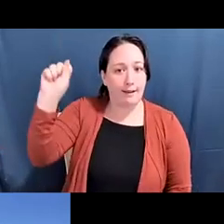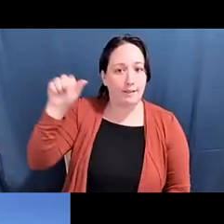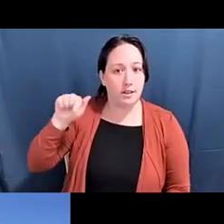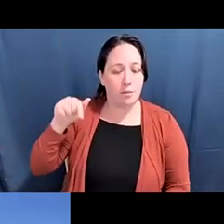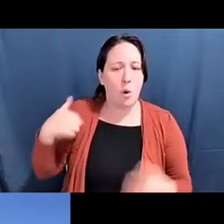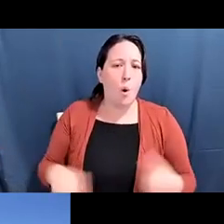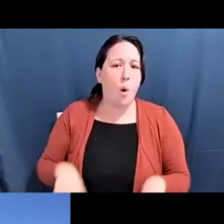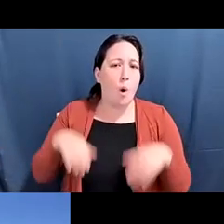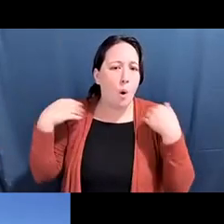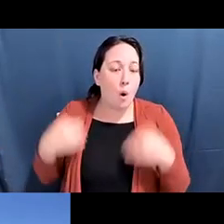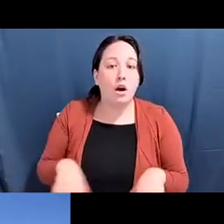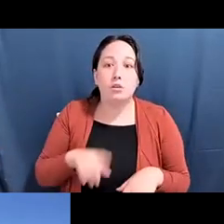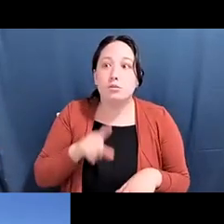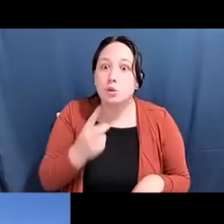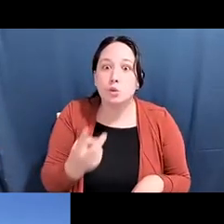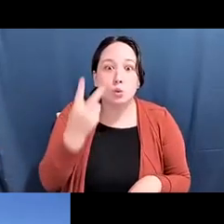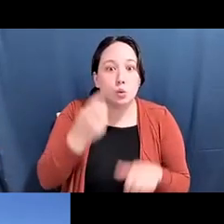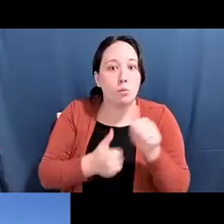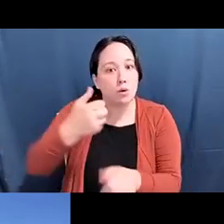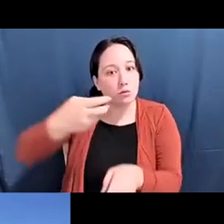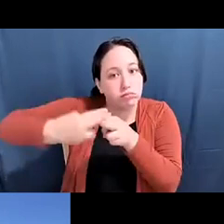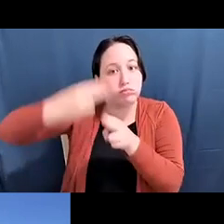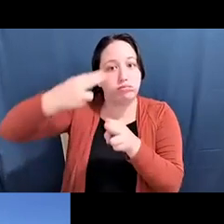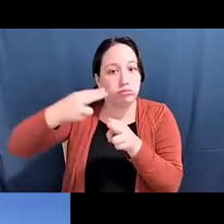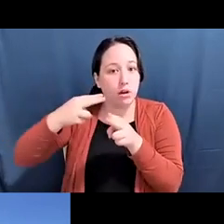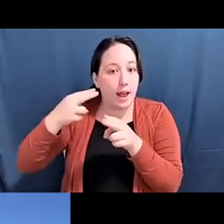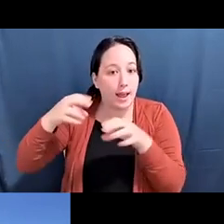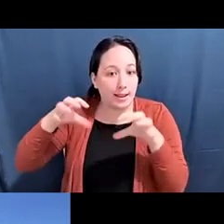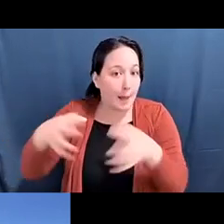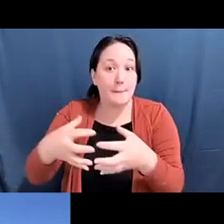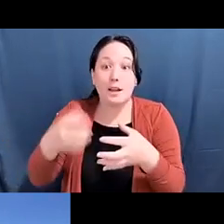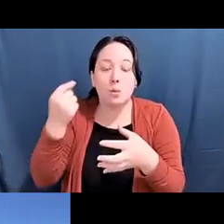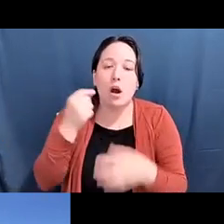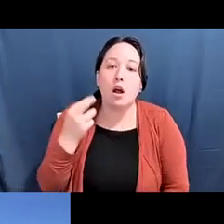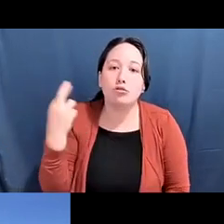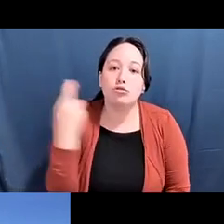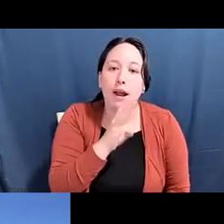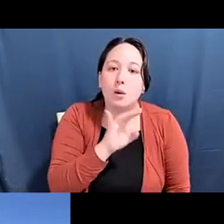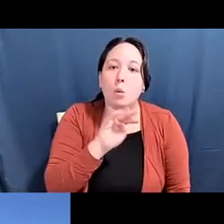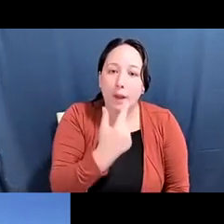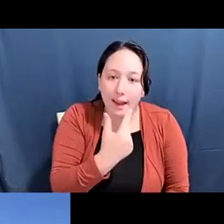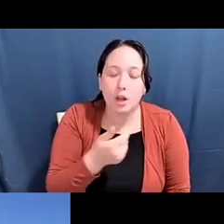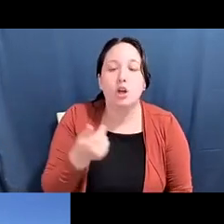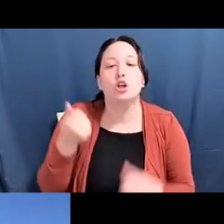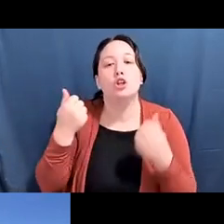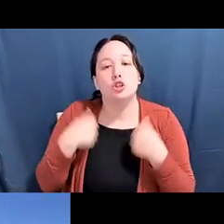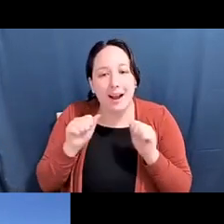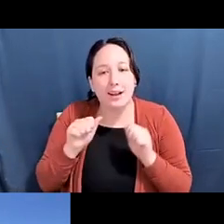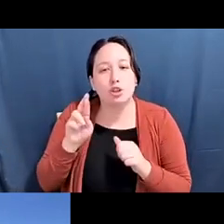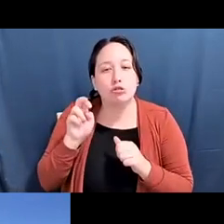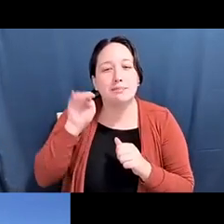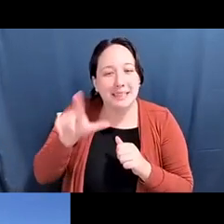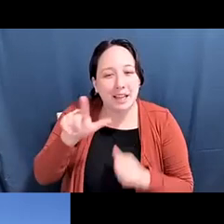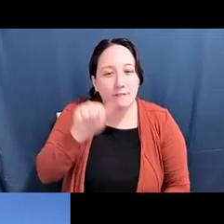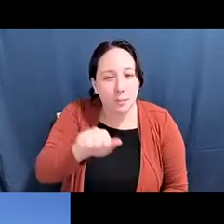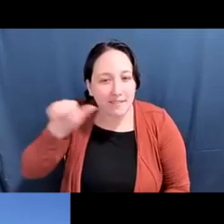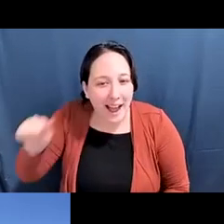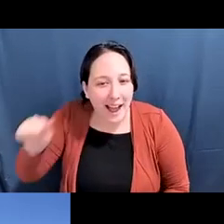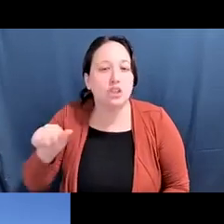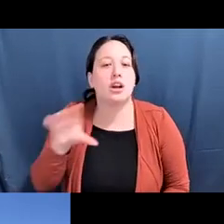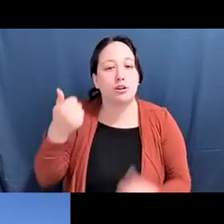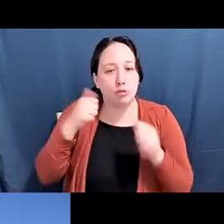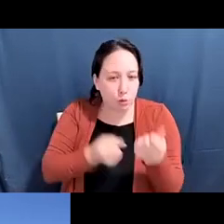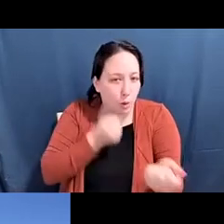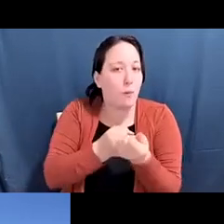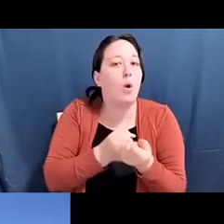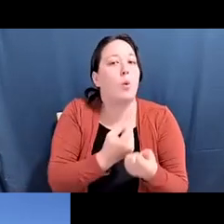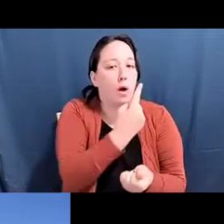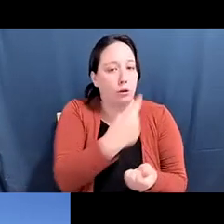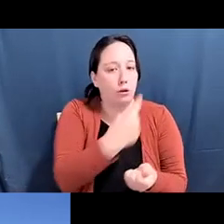Diane Fujino: campaigns around Asian Americans were actually right wing campaigns to repeal affirmative action and to support a Chinese American police officer who had killed a black